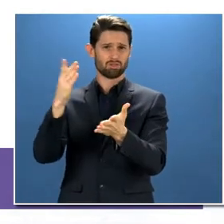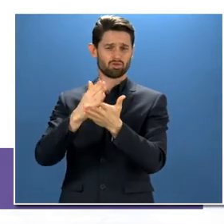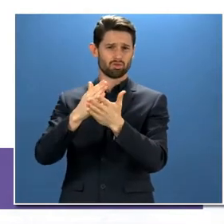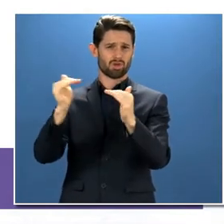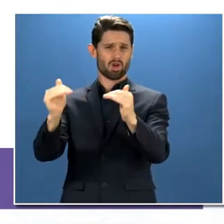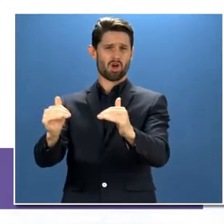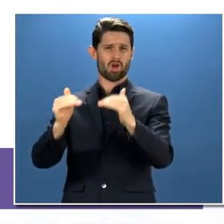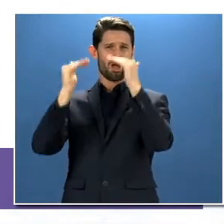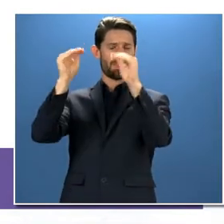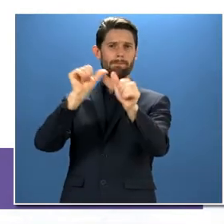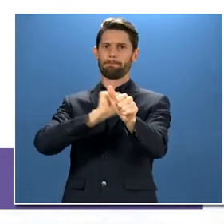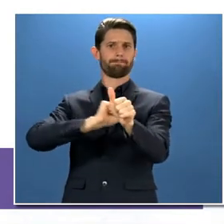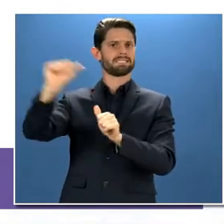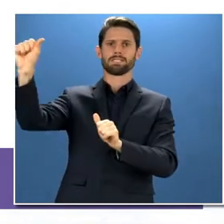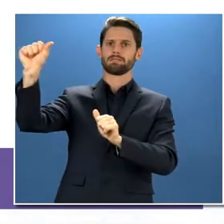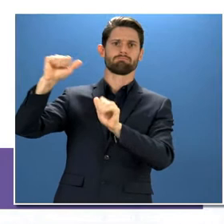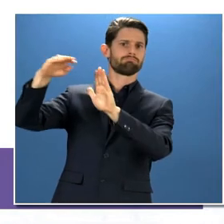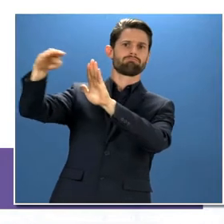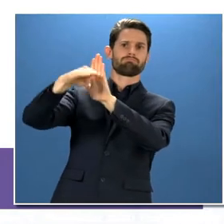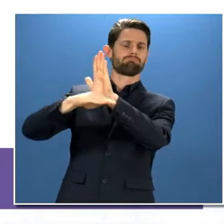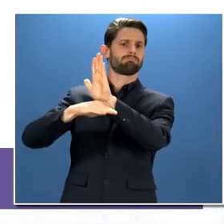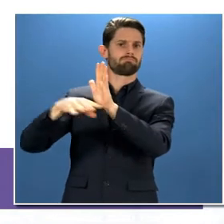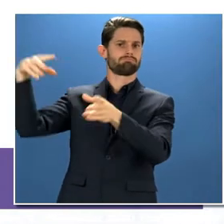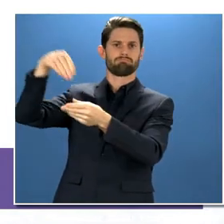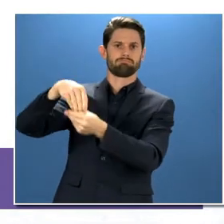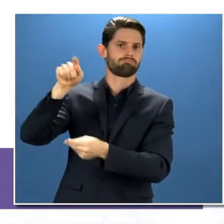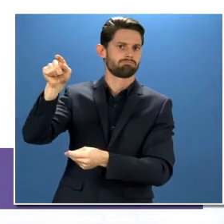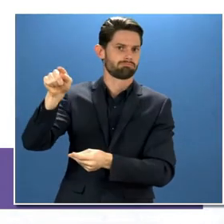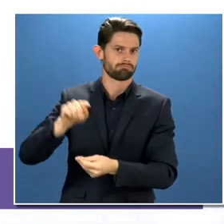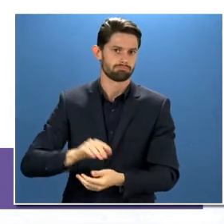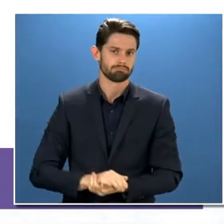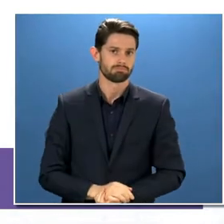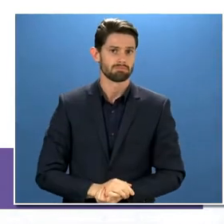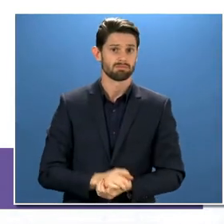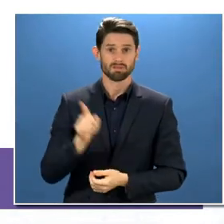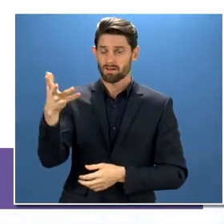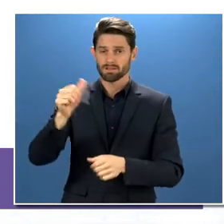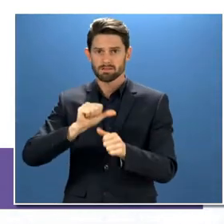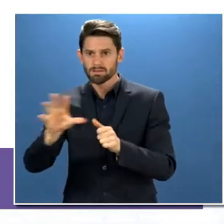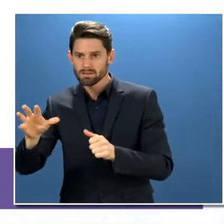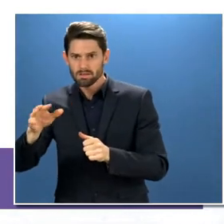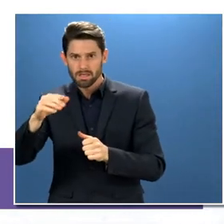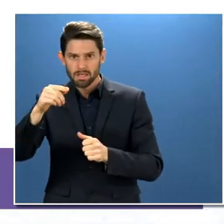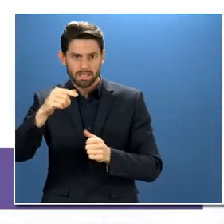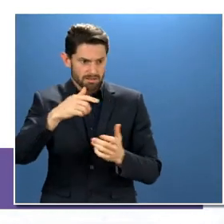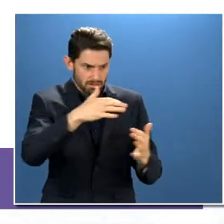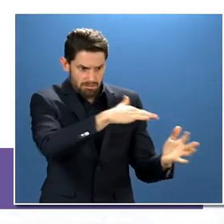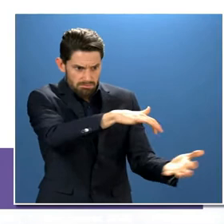It has sophisticated feedback relating to issues such as data collection, the